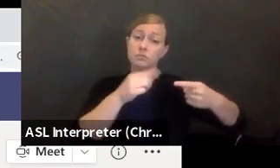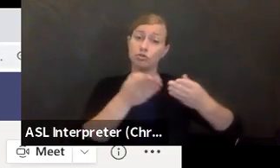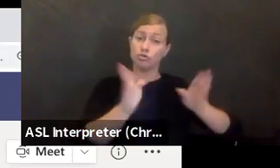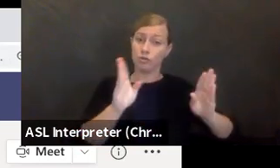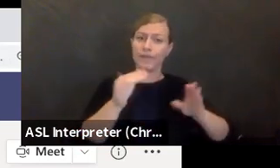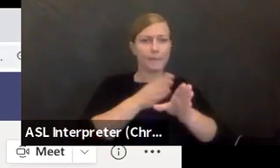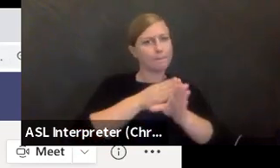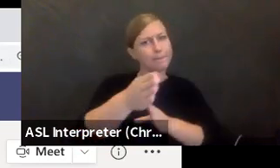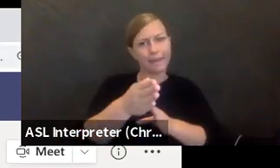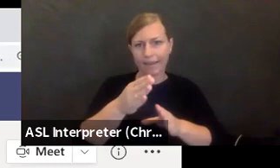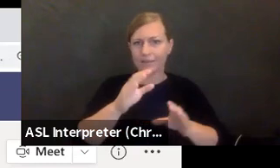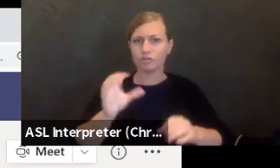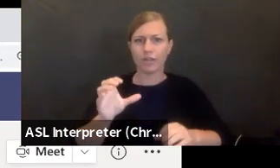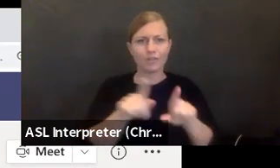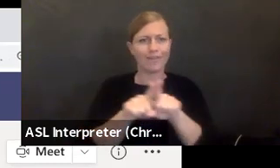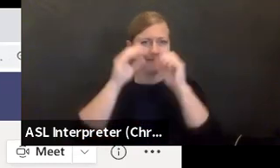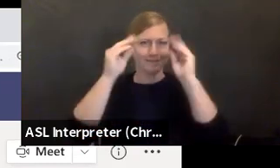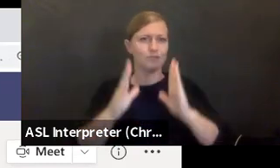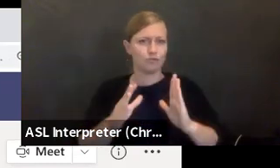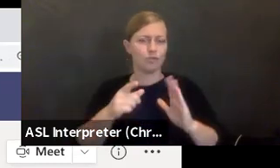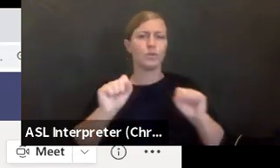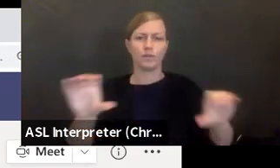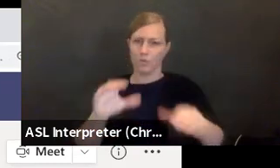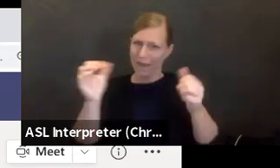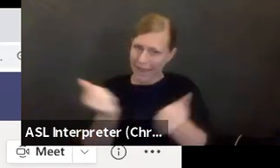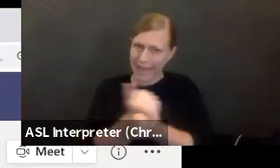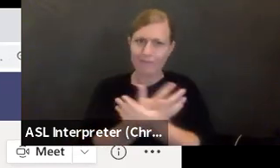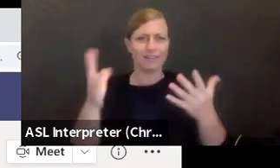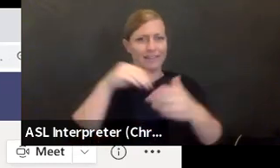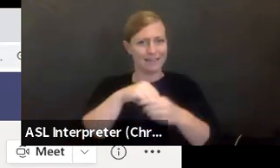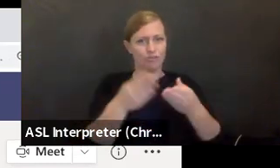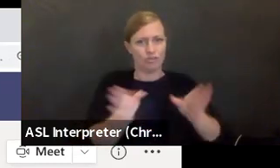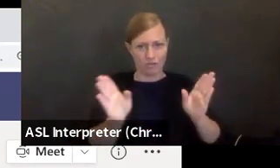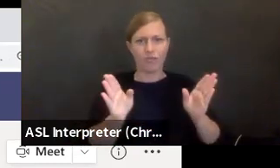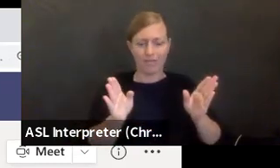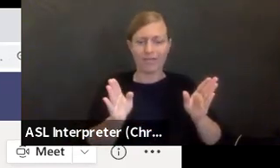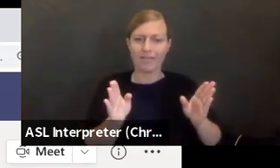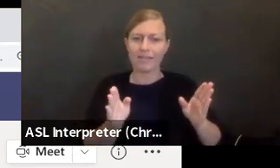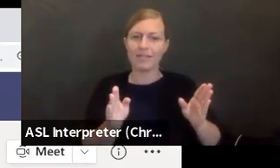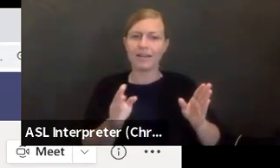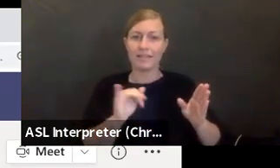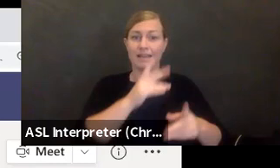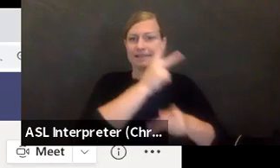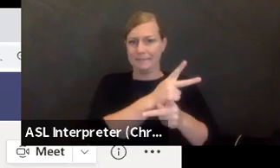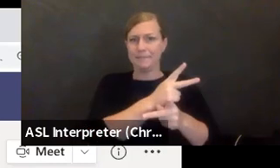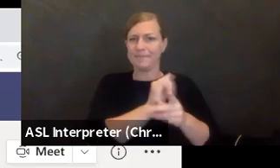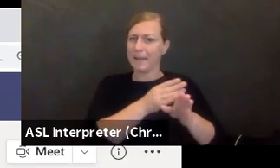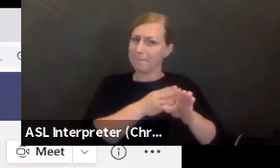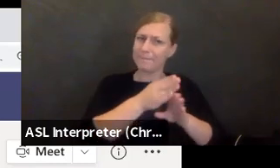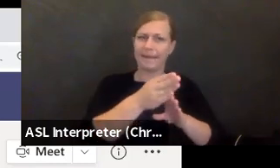They organize by channels. Yes, you can have more than one channel